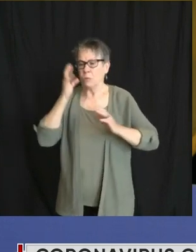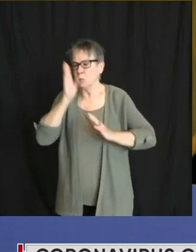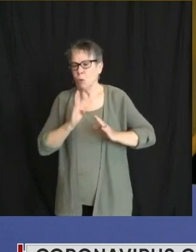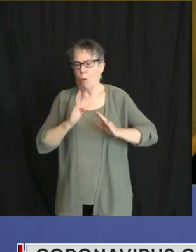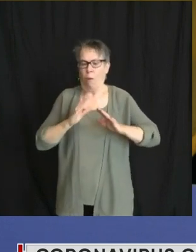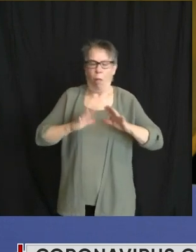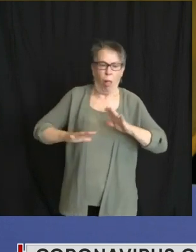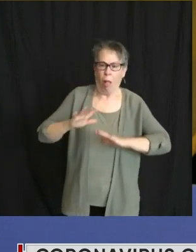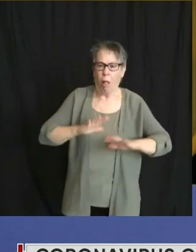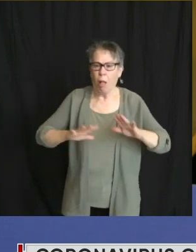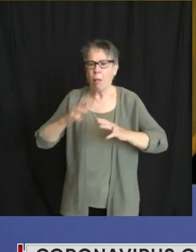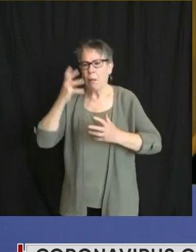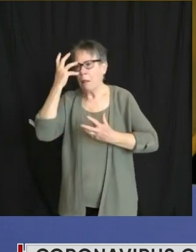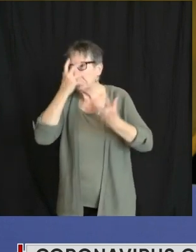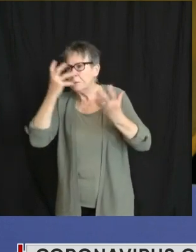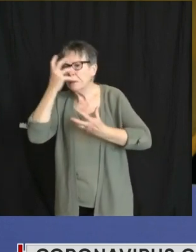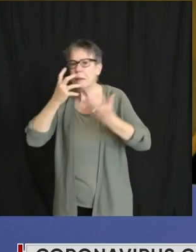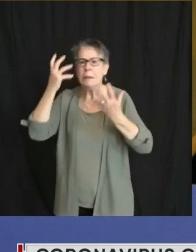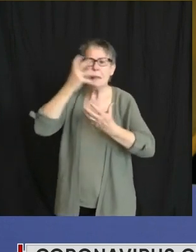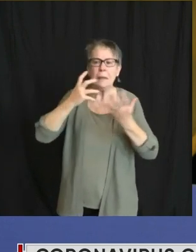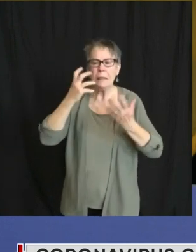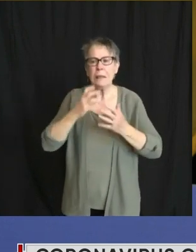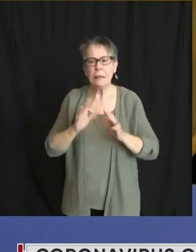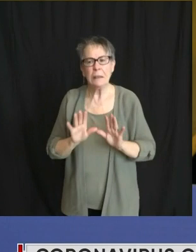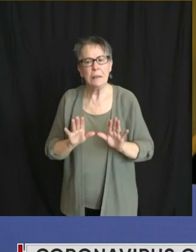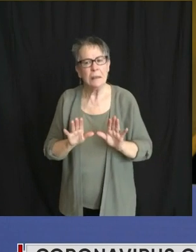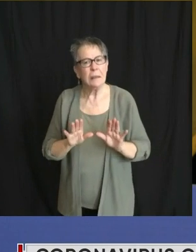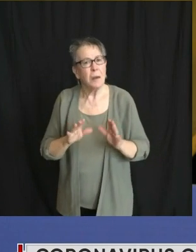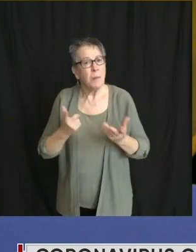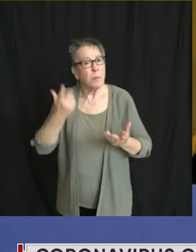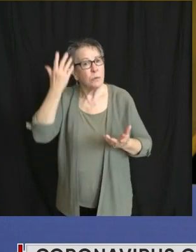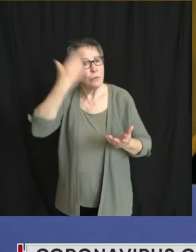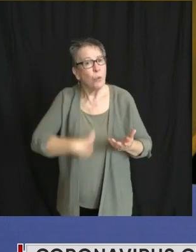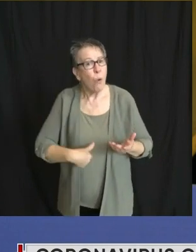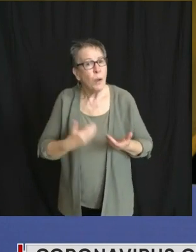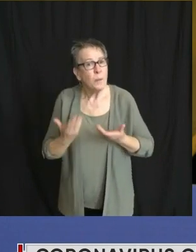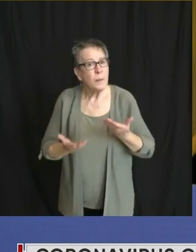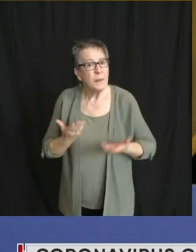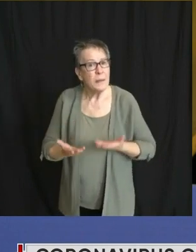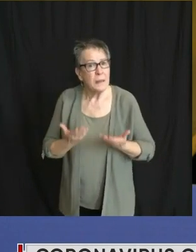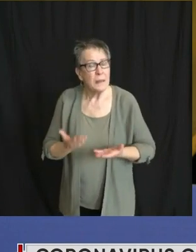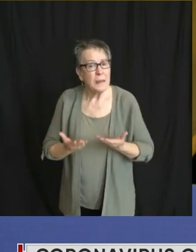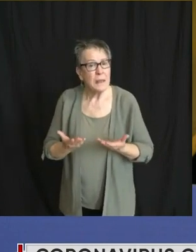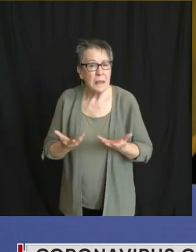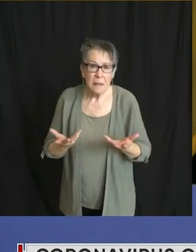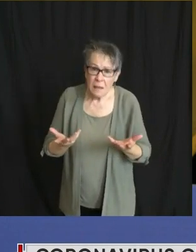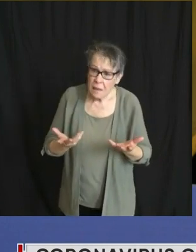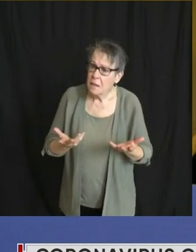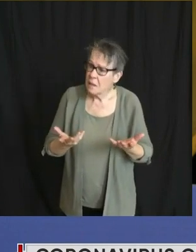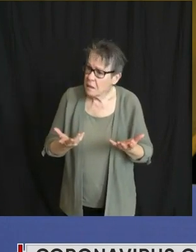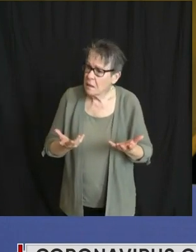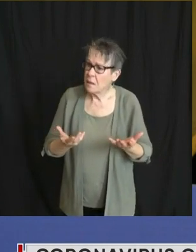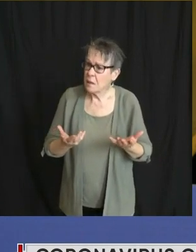SAID IN CONFUSION OR TROUBLE SEEING MAY BE SIGNS OF AN